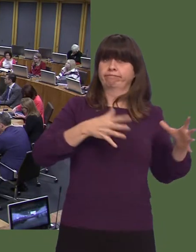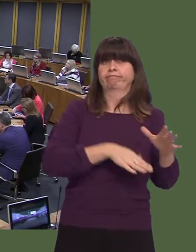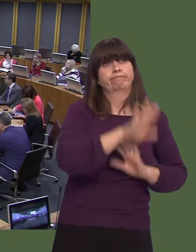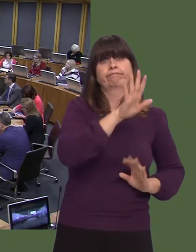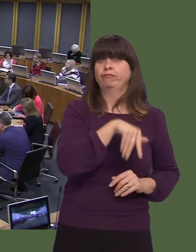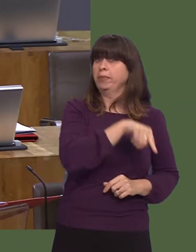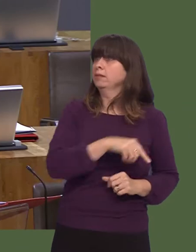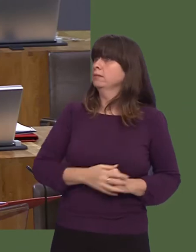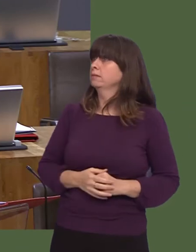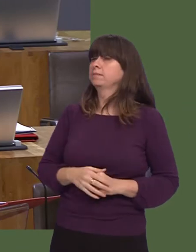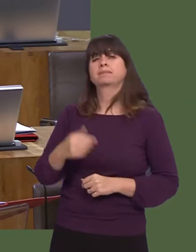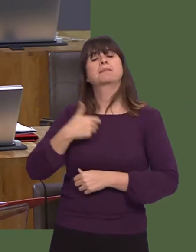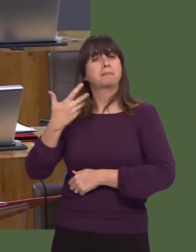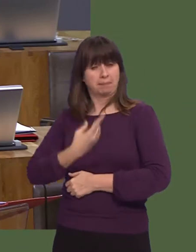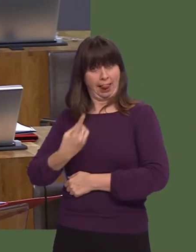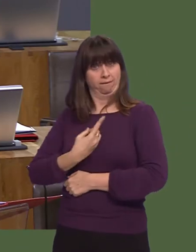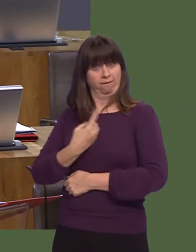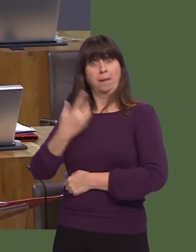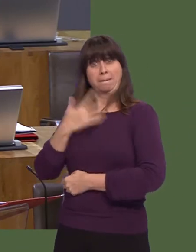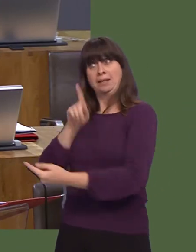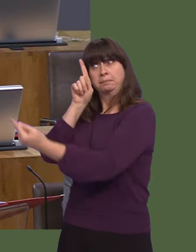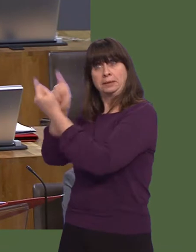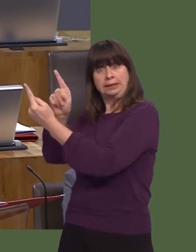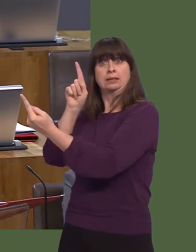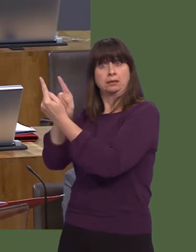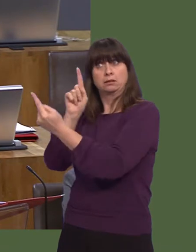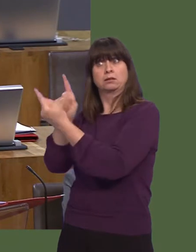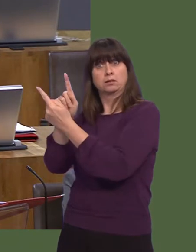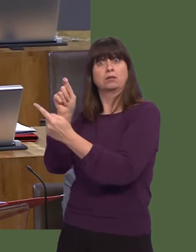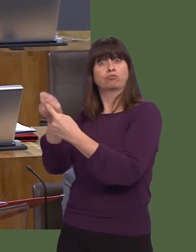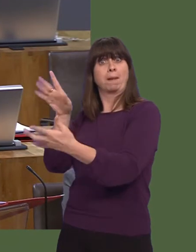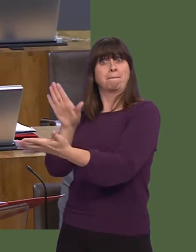Weinidog y Deyrnas Unedig tua tair wythnos yn Ùl, pan gwrddais i ‚ hi, i ddweud pa